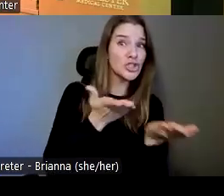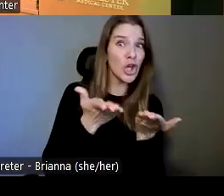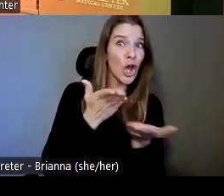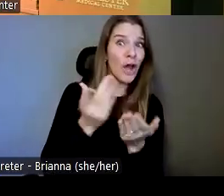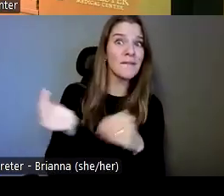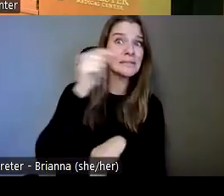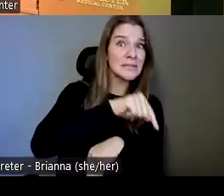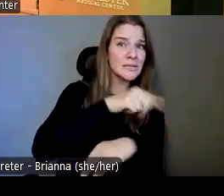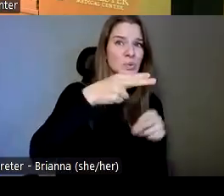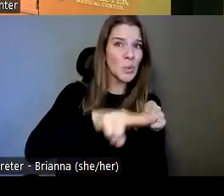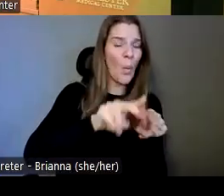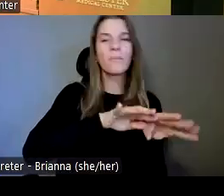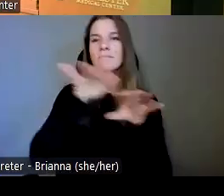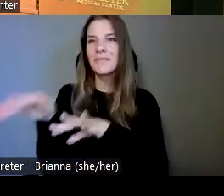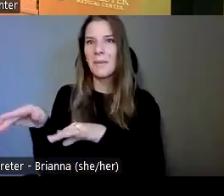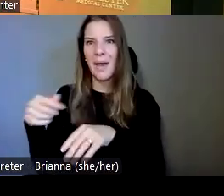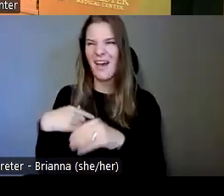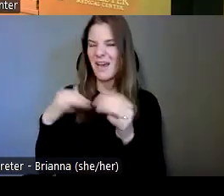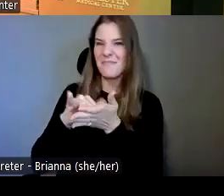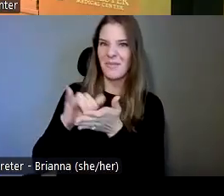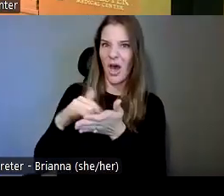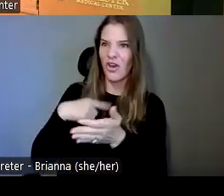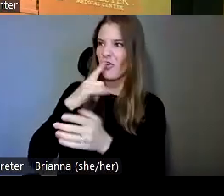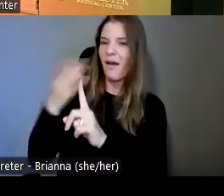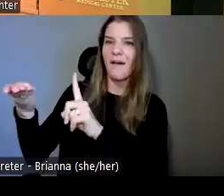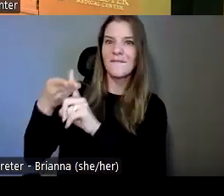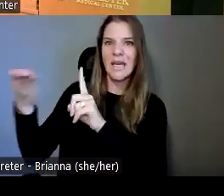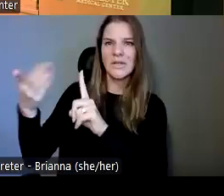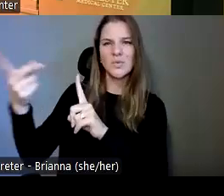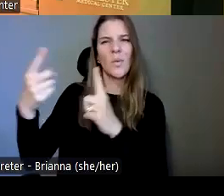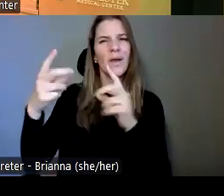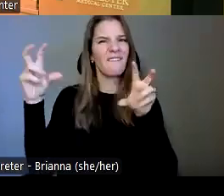there's no way for me to really convey to them how do you sort of engage and invest in a community